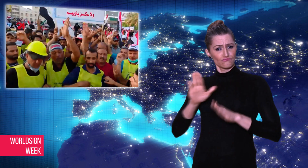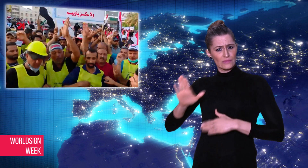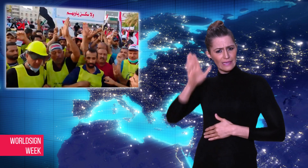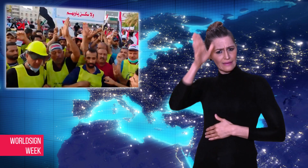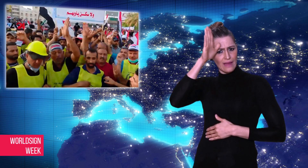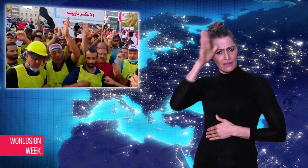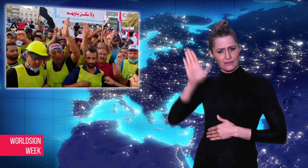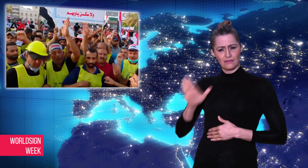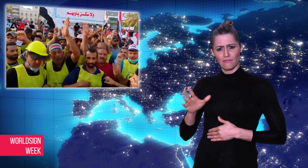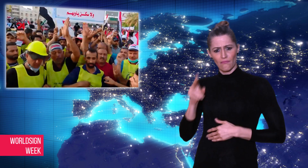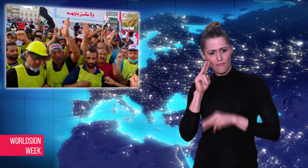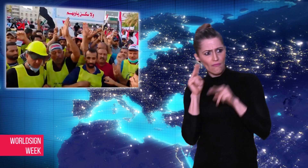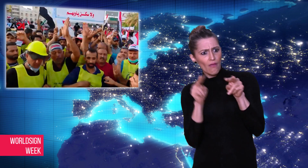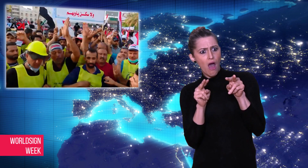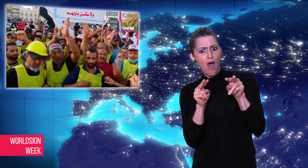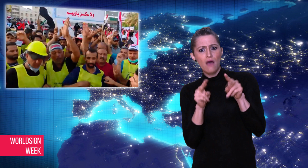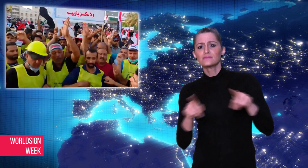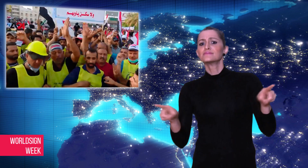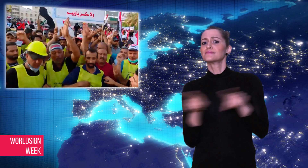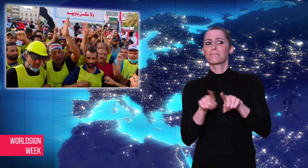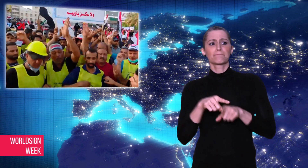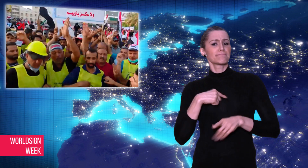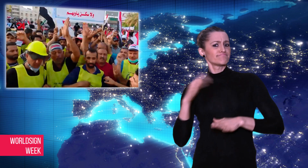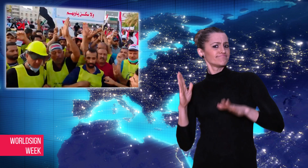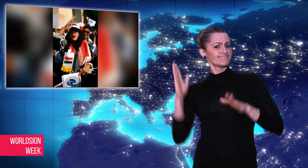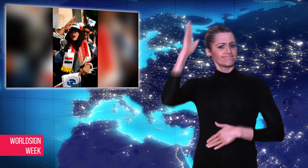high unemployment.